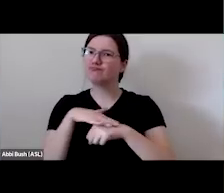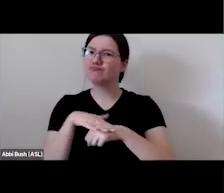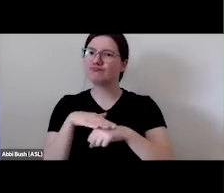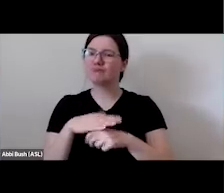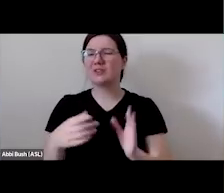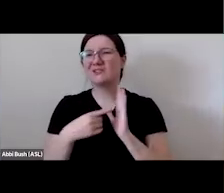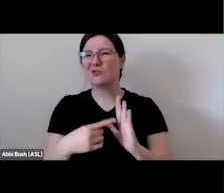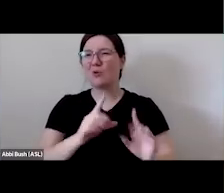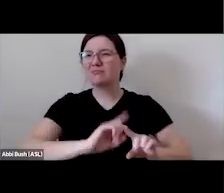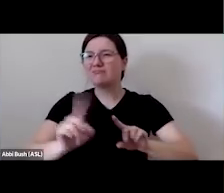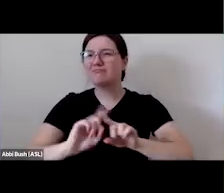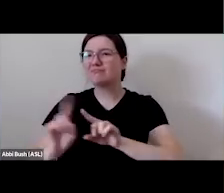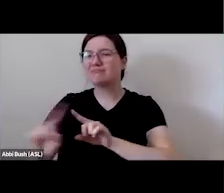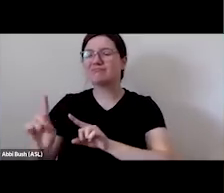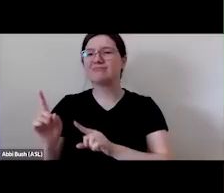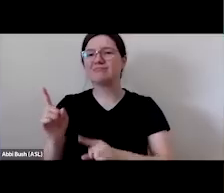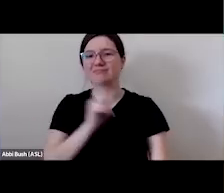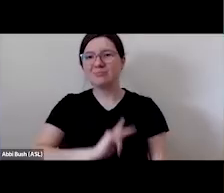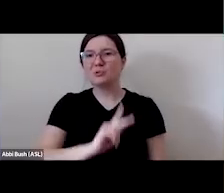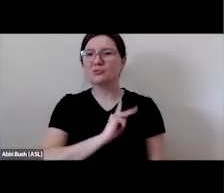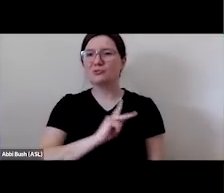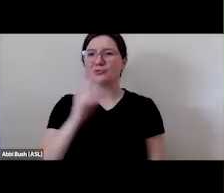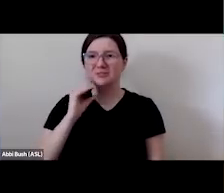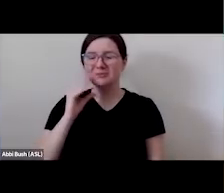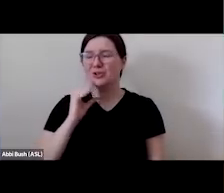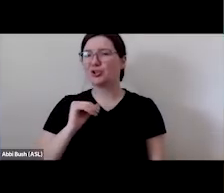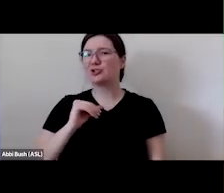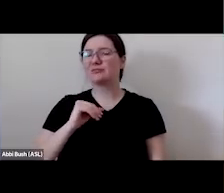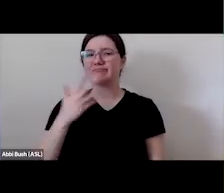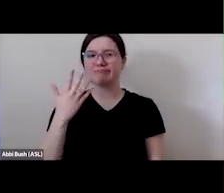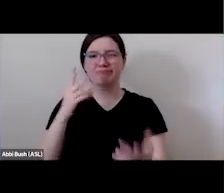of personal experiences and how the landscape of hoarding